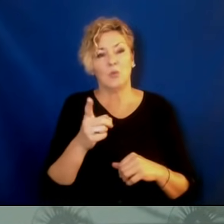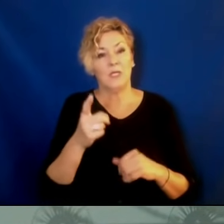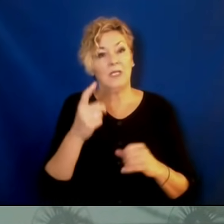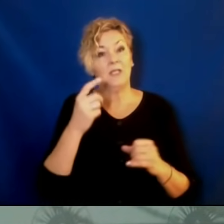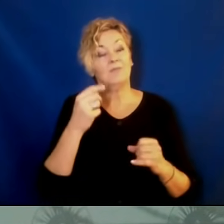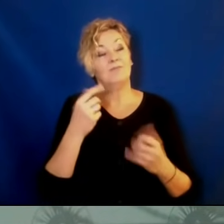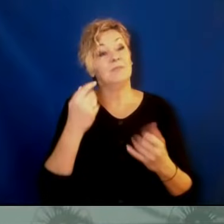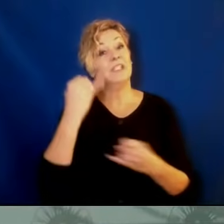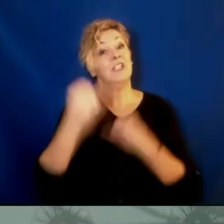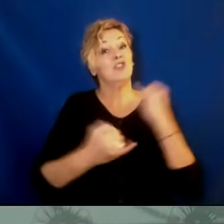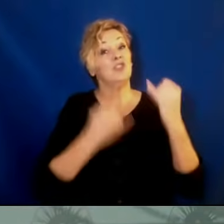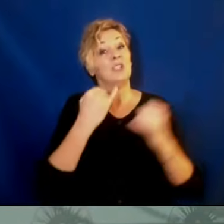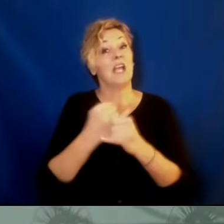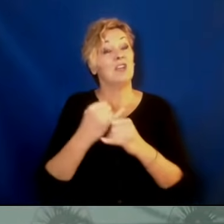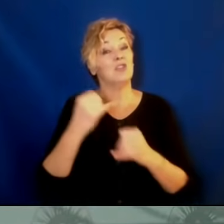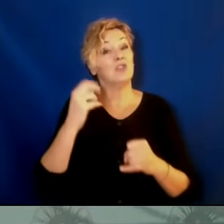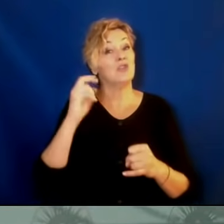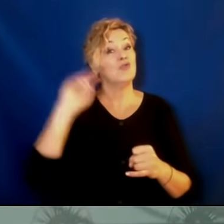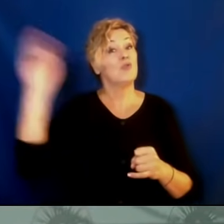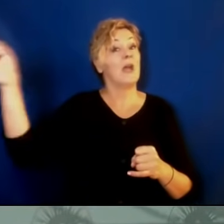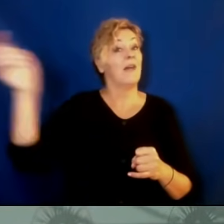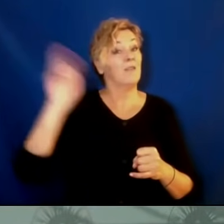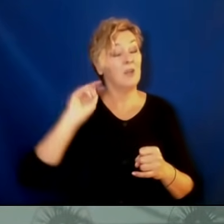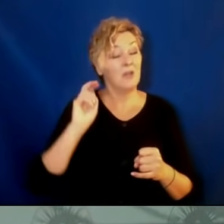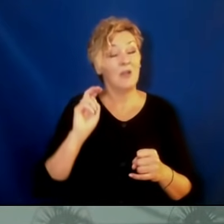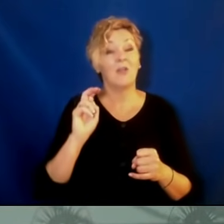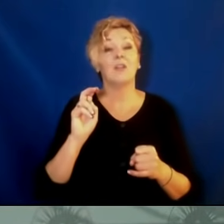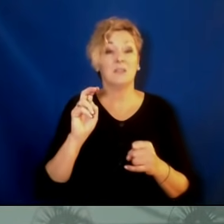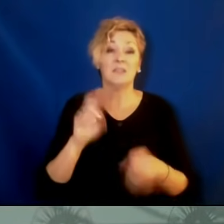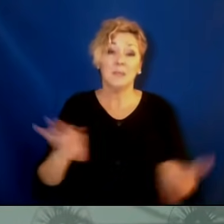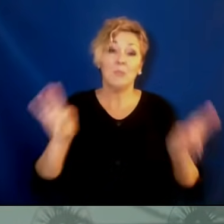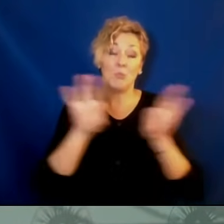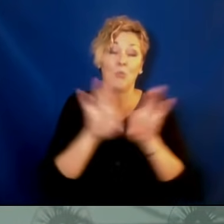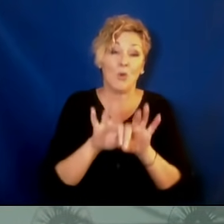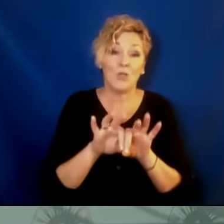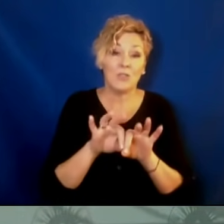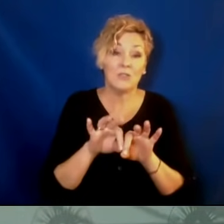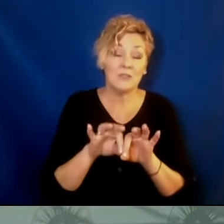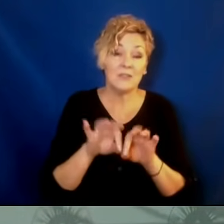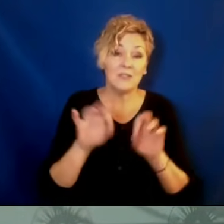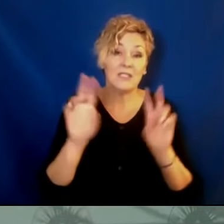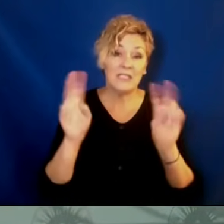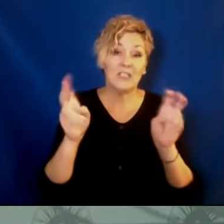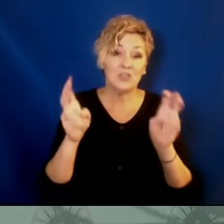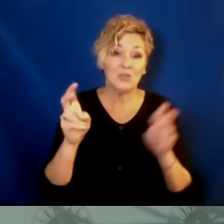and when public health gives an order, it is based on the evidence and based on the